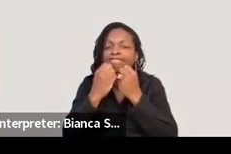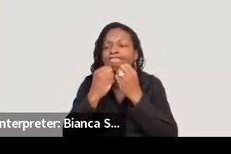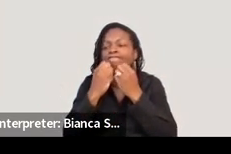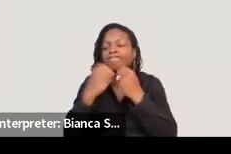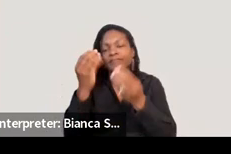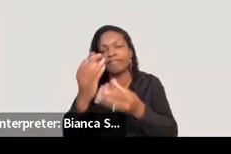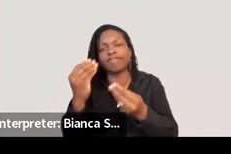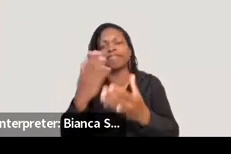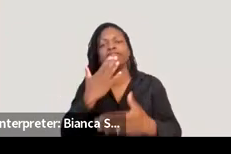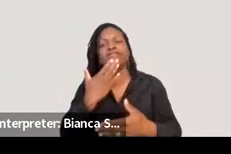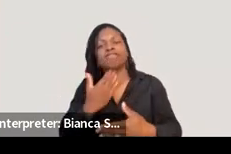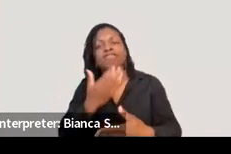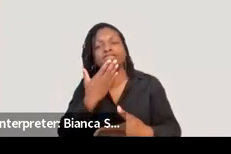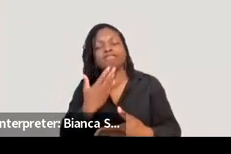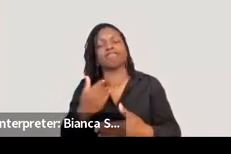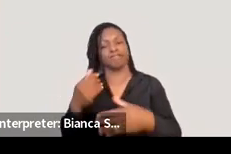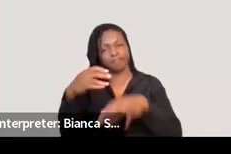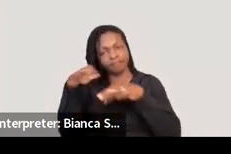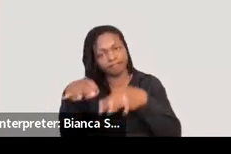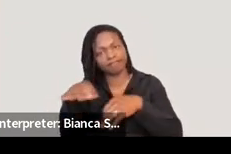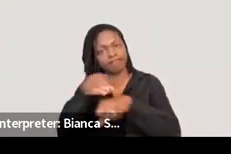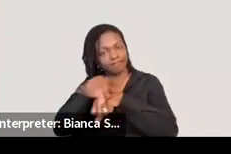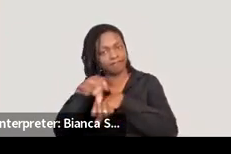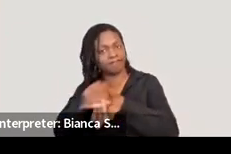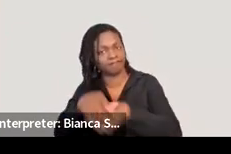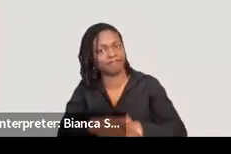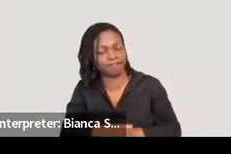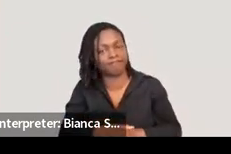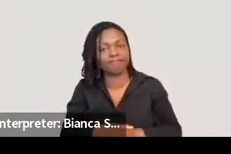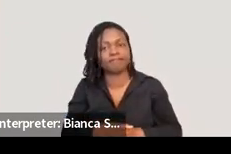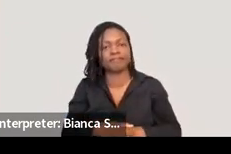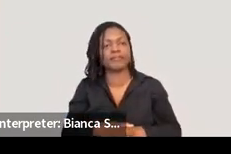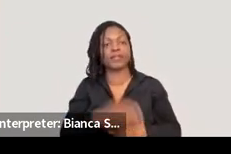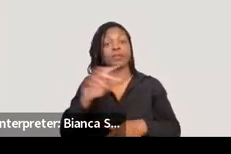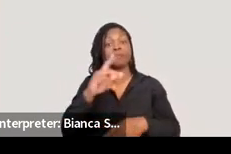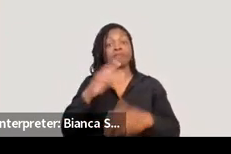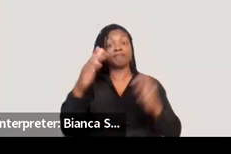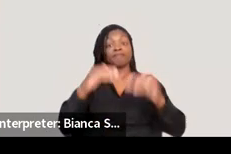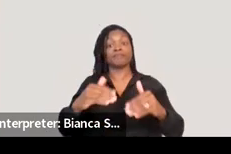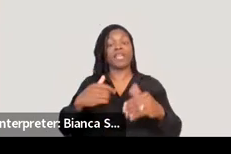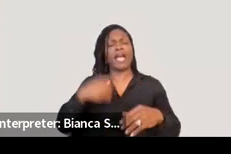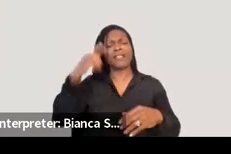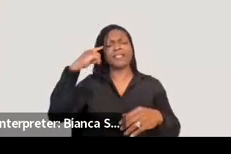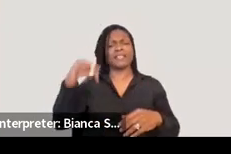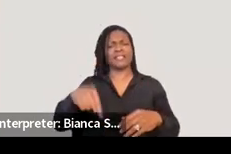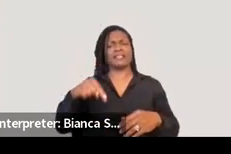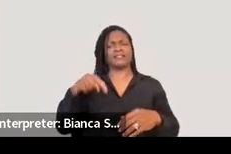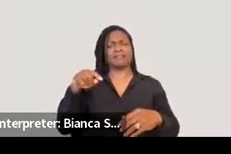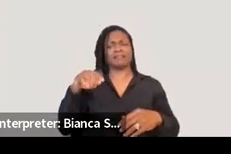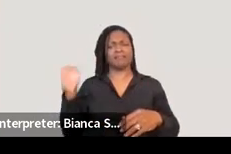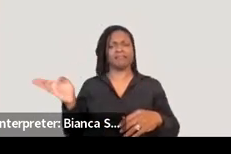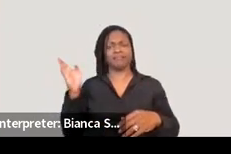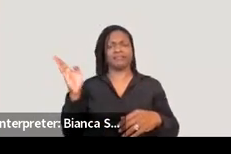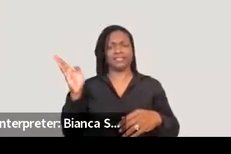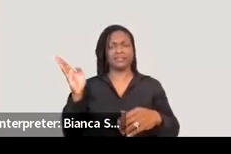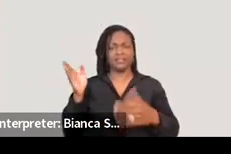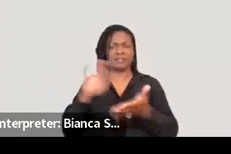I found this online and I thought it was nice. So I just kind of, edited into the presentation and it says teacher based support.